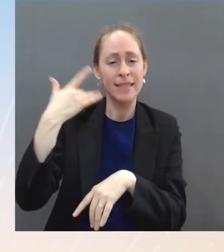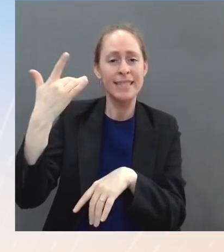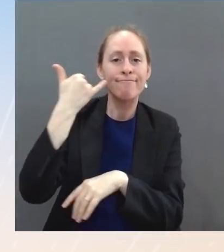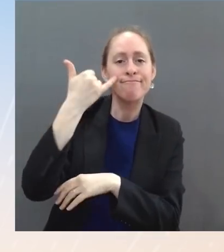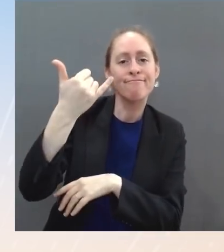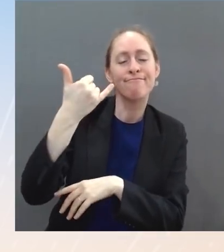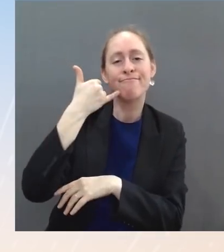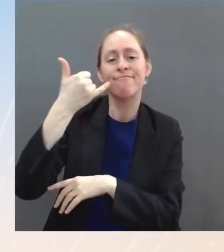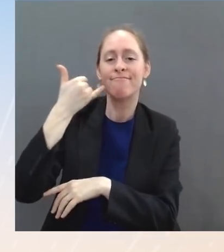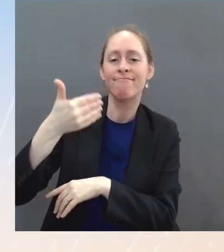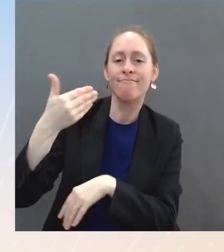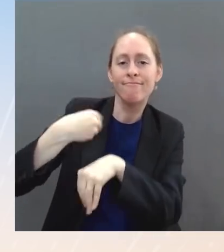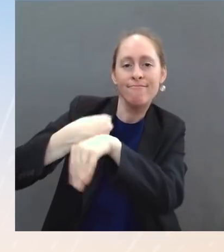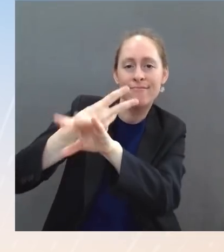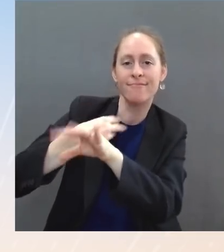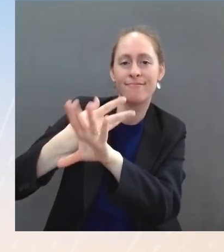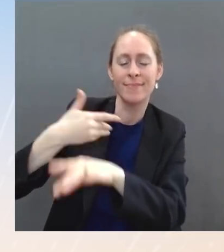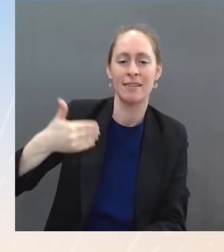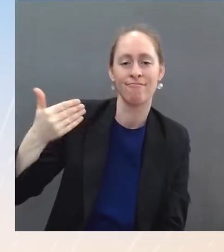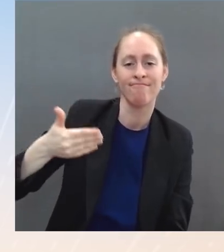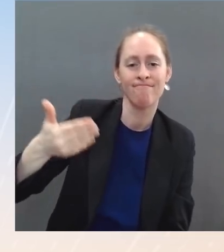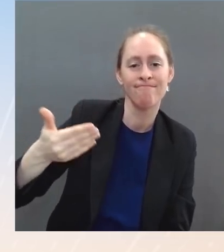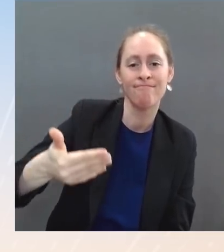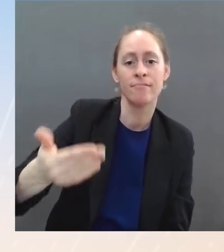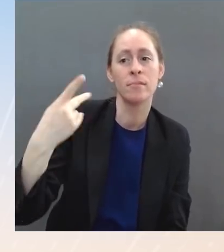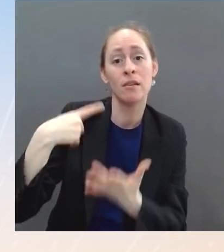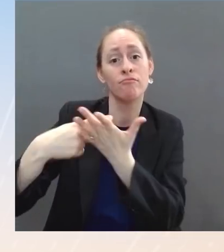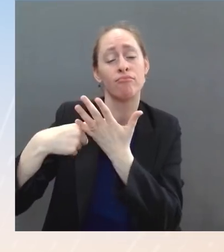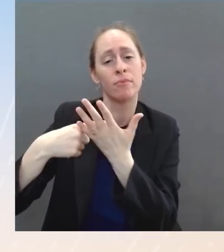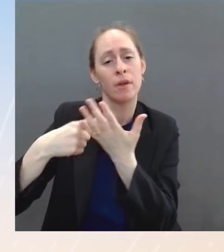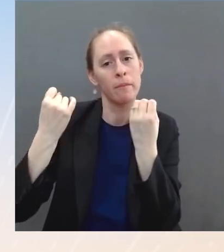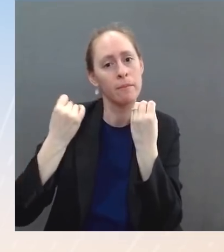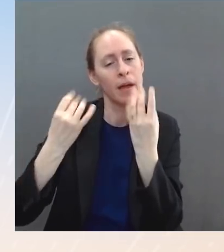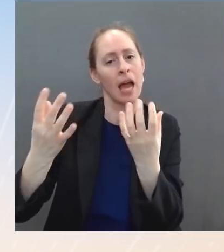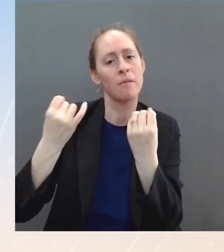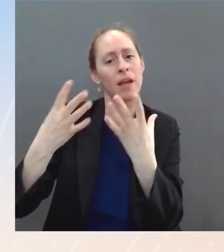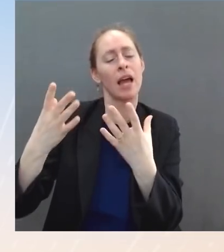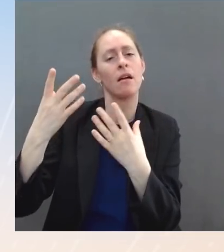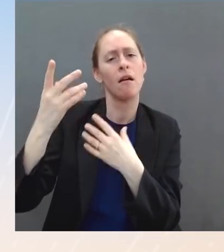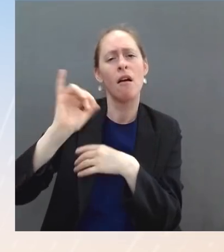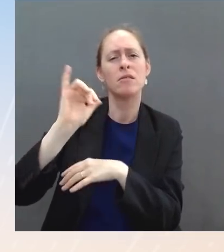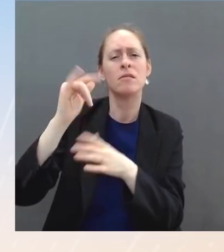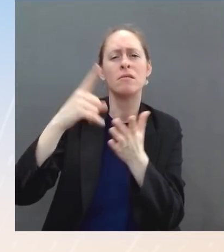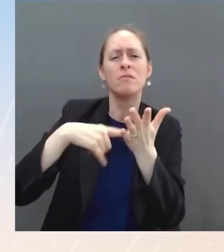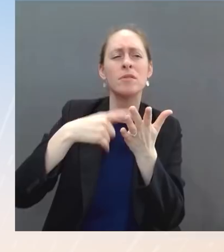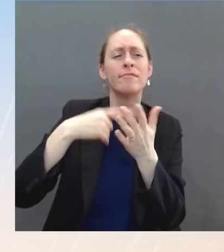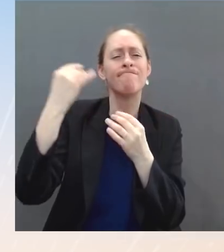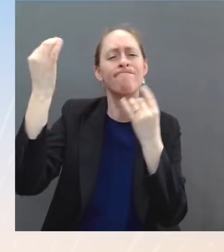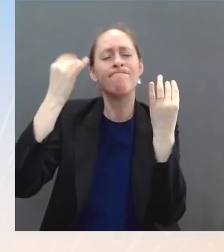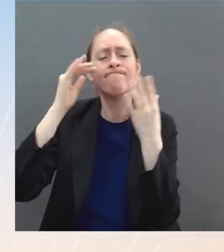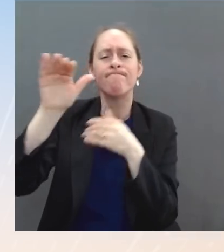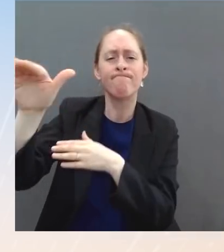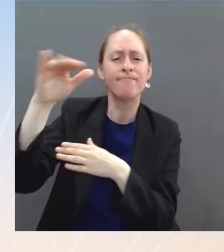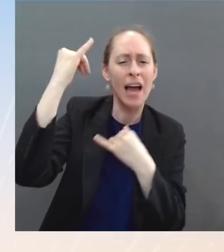but I would note they consult on a range of issues, but also about their families and things happening in their personal lives.